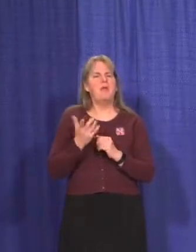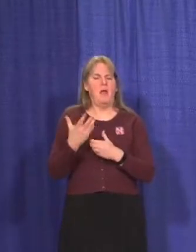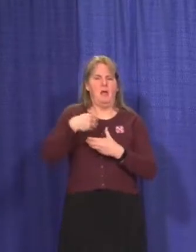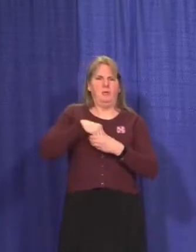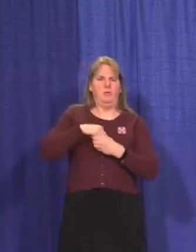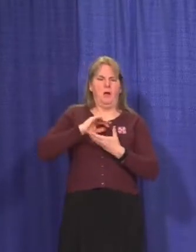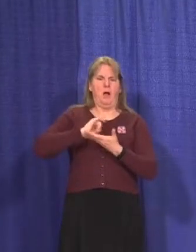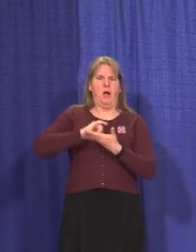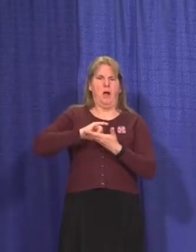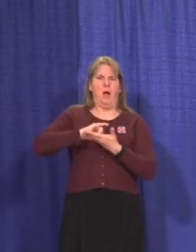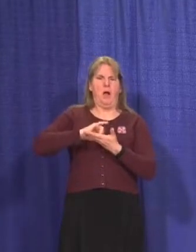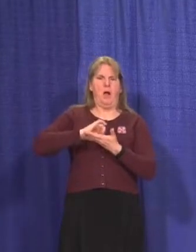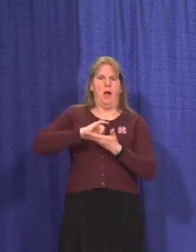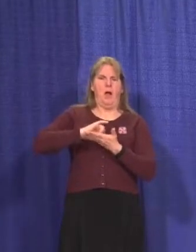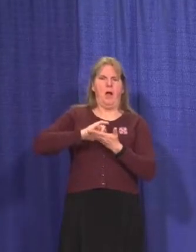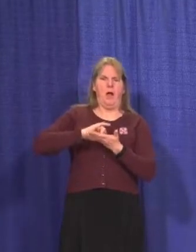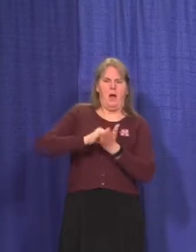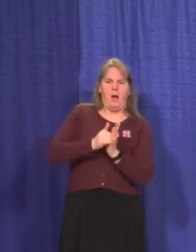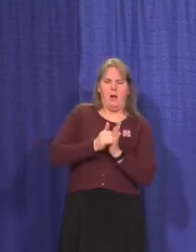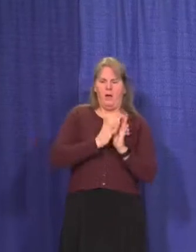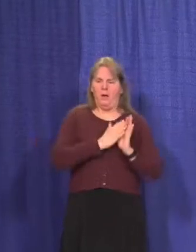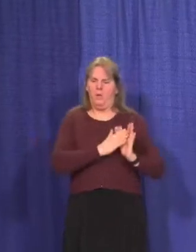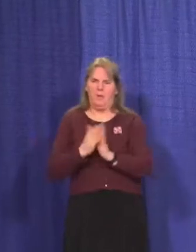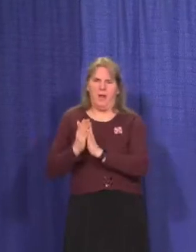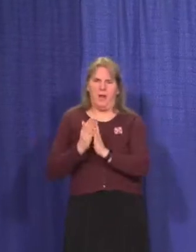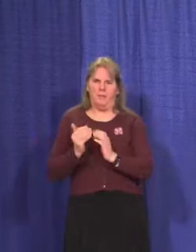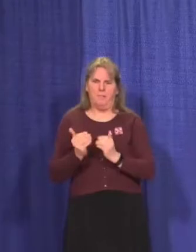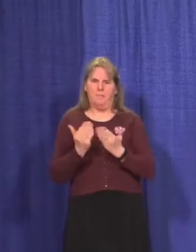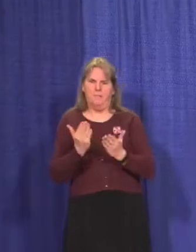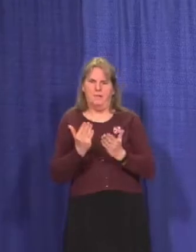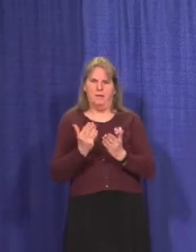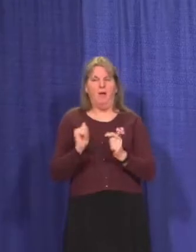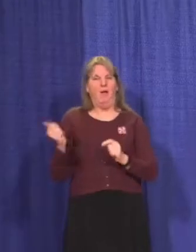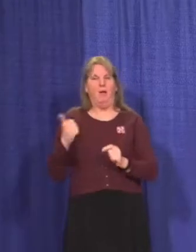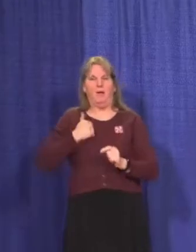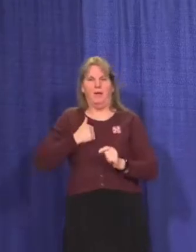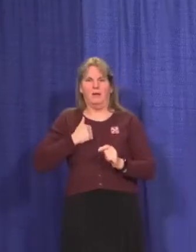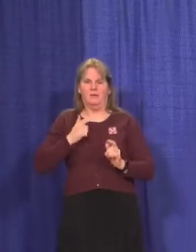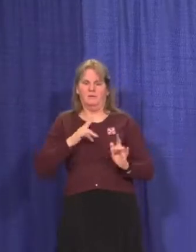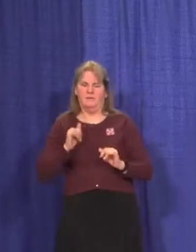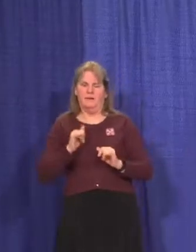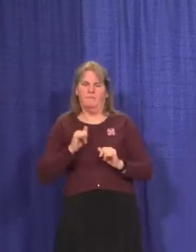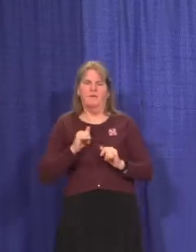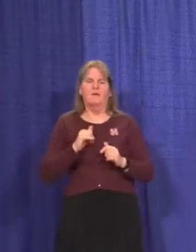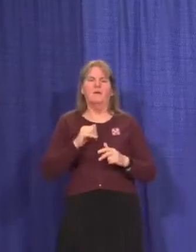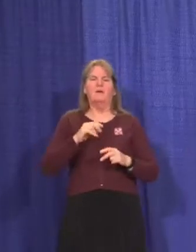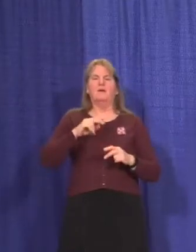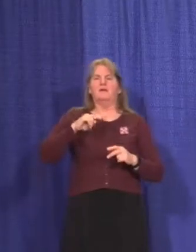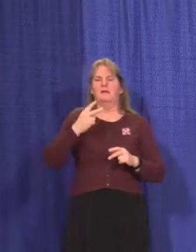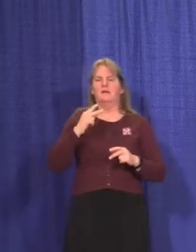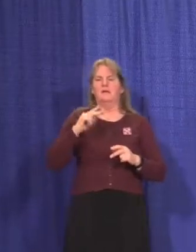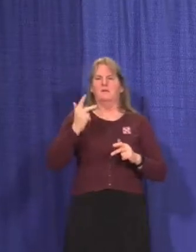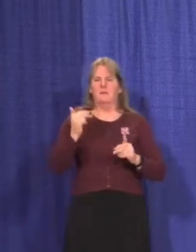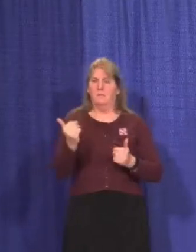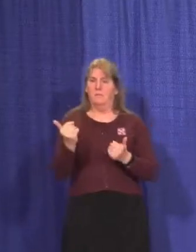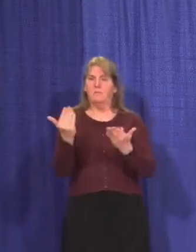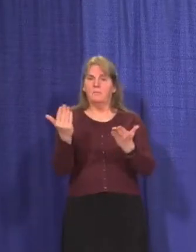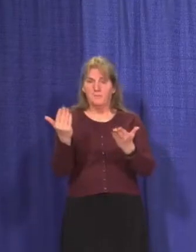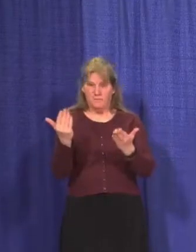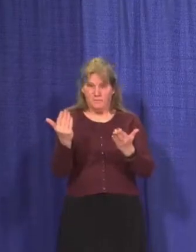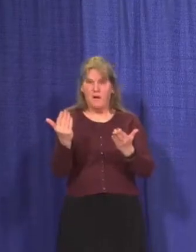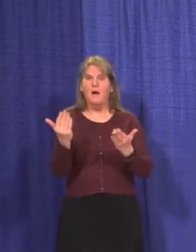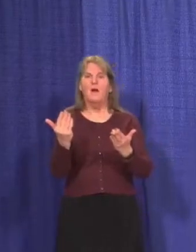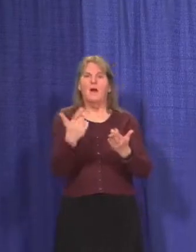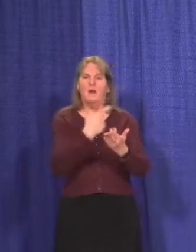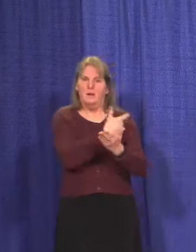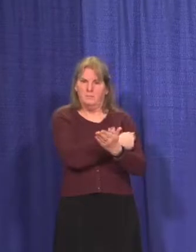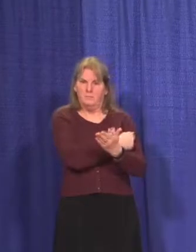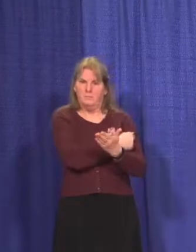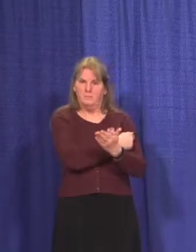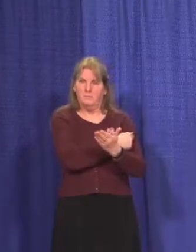For the second and third stages